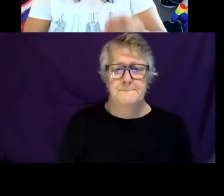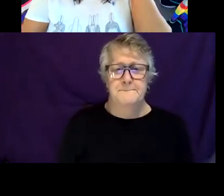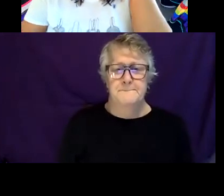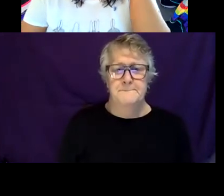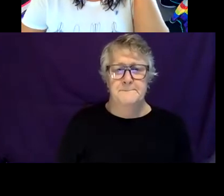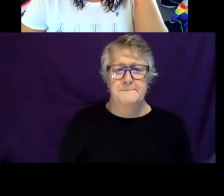Kelly: Thank you for that.